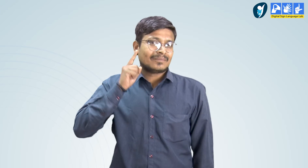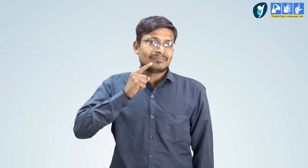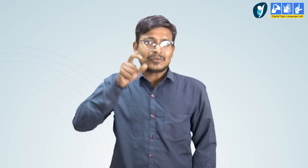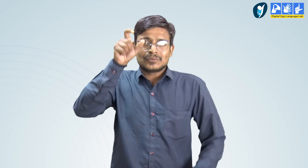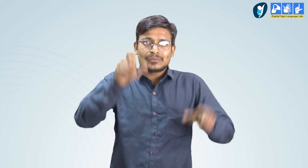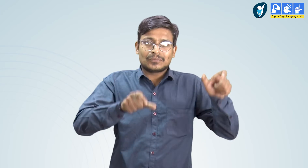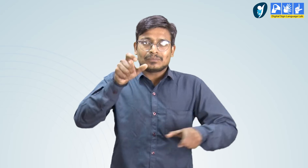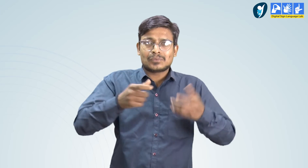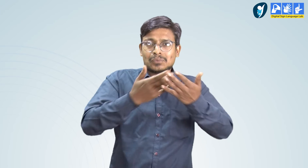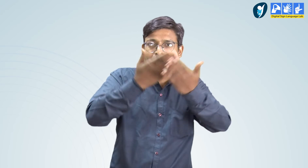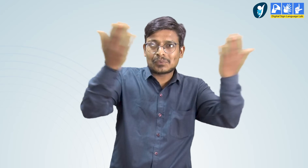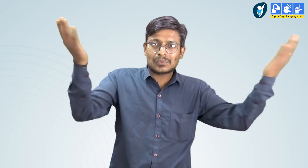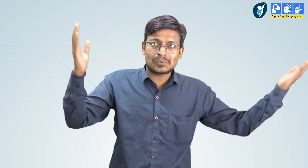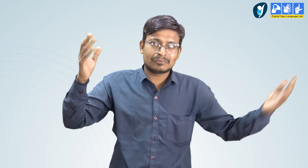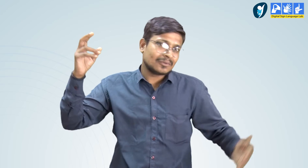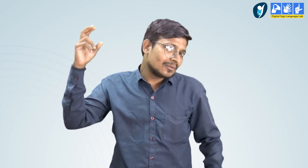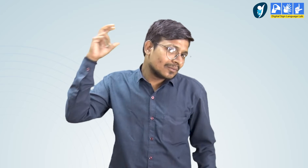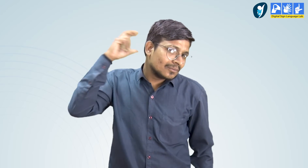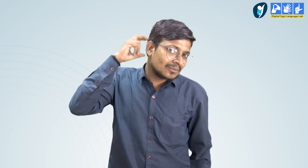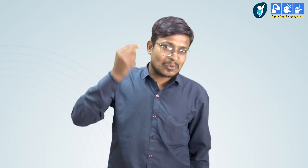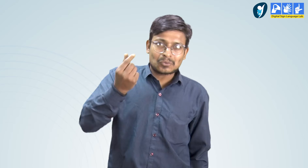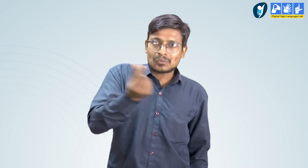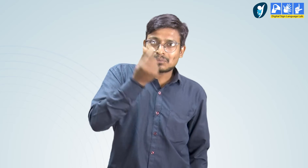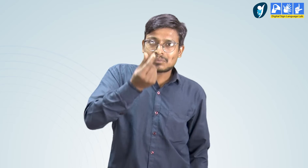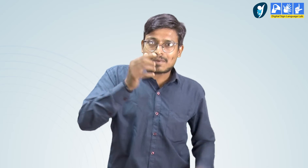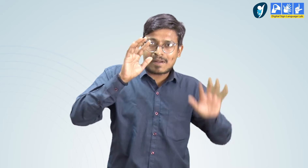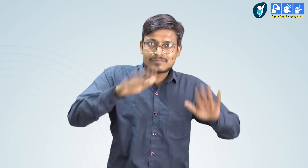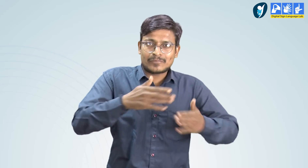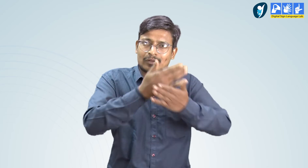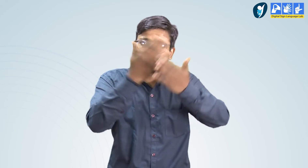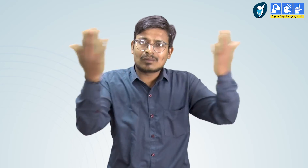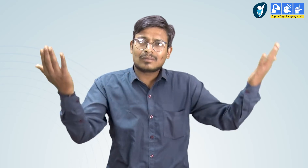Deaf people who have had a cochlear implant.